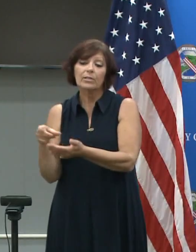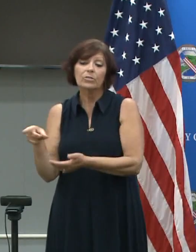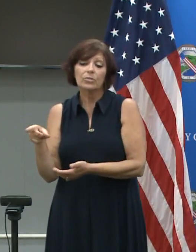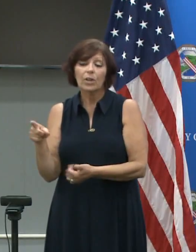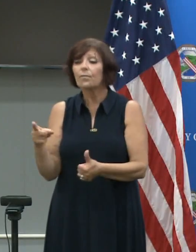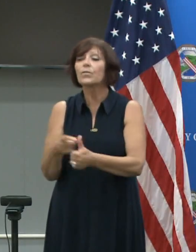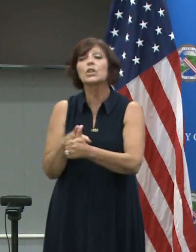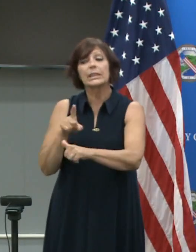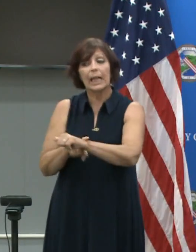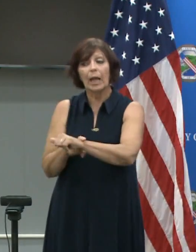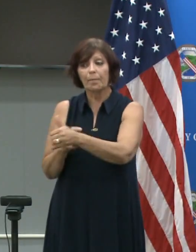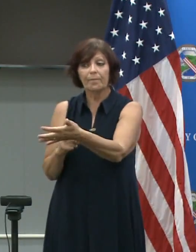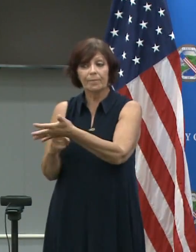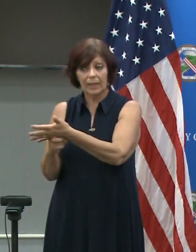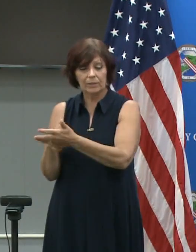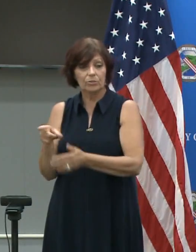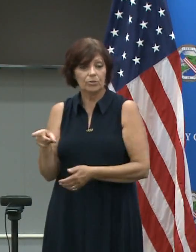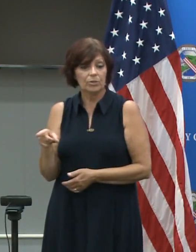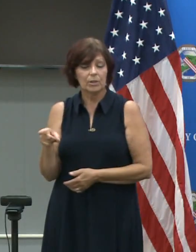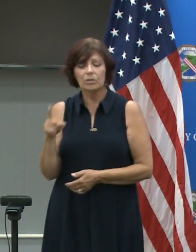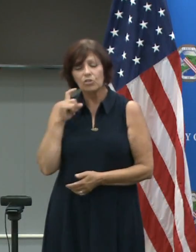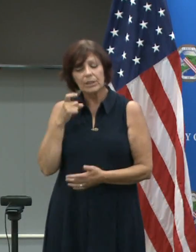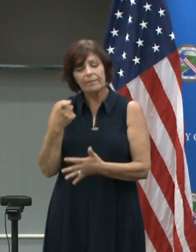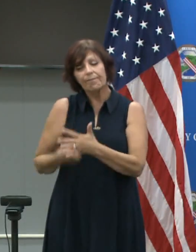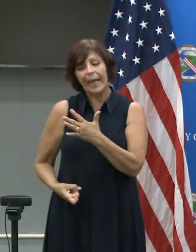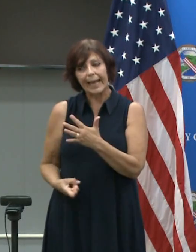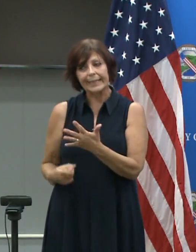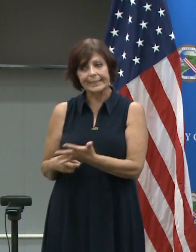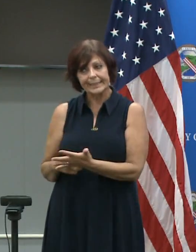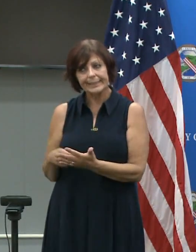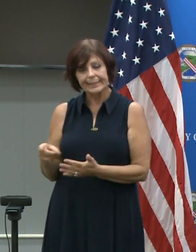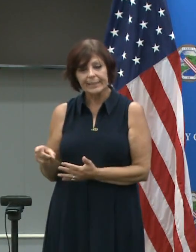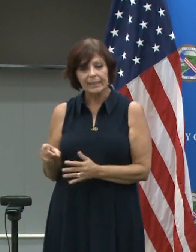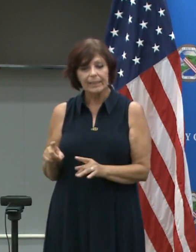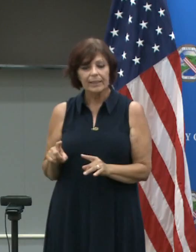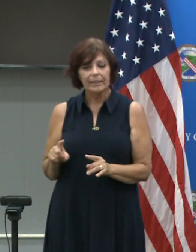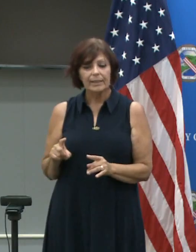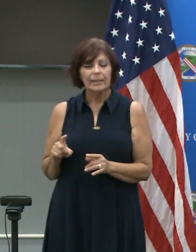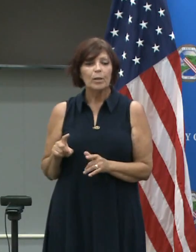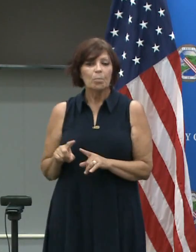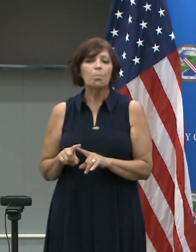CPUNTY EXECUTIVE SAYS THERE HAVE BEEN CPUNTY EXECUTIVE SAYS THERE HAVE BEEN ISSUES... SAYS THERE HAVE BEEN ISSUES... SAYS THERE HAVE BEEN ISSUES... "BURSTEIN: SAYS THERE HAVE BEEN ISSUES... "BURSTEIN: THESE SAYS THERE HAVE BEEN ISSUES... "BURSTEIN: THESE ARE ISSUES... "BURSTEIN: THESE ARE ISSUES... "BURSTEIN: THESE ARE FIRST ISSUES... "BURSTEIN: THESE ARE FIRST TIME ISSUES... "BURSTEIN: THESE ARE FIRST TIME VILLATIONS "BURSTEIN: THESE ARE FIRST TIME VILLATIONS "BURSTEIN: THESE ARE FIRST TIME VILLATIONS SO "BURSTEIN: THESE ARE FIRST TIME VILLATIONS SO IT'S "BURSTEIN: THESE ARE FIRST TIME VILLATIONS SO IT'S JUST "BURSTEIN: THESE ARE FIRST TIME VILLATIONS SO IT'S JUST A "BURSTEIN: THESE ARE FIRST TIME VILLATIONS SO IT'S JUST A FINE. "BURSTEIN: THESE ARE FIRST TIME VILLATIONS SO IT'S JUST A FINE. IF FIRST TIME VILLATIONS SO IT'S JUST A FINE. IF FIRST TIME VILLATIONS SO IT'S JUST A FINE. IF THEY FIRST TIME VILLATIONS SO IT'S JUST A FINE. IF THEY HAVE FIRST TIME VILLATIONS SO IT'S JUST A FINE. IF THEY HAVE REPEASTED SO IT'S JUST A FINE. IF THEY HAVE REPEASTED SO IT'S JUST A FINE. IF THEY HAVE REPEASTED VILATIONS SO IT'S JUST A FINE. IF THEY HAVE REPEASTED VILATIONS WE SO IT'S JUST A FINE. IF THEY HAVE REPEASTED VILATIONS WE CAN SO IT'S JUST A FINE. IF THEY HAVE REPEASTED VILATIONS WE CAN UP THEY HAVE REPEASTED VILATIONS WE CAN UP THEY HAVE REPEASTED VILATIONS WE CAN UP THE THEY HAVE REPEASTED VILATIONS WE CAN UP THE FINE. THEY HAVE REPEASTED VILATIONS WE CAN UP THE FINE. AND VILATIONS WE CAN UP THE FINE. AND VILATIONS WE CAN UP THE FINE. AND EVENTUALLY VILATIONS WE CAN UP THE FINE. AND EVENTUALLY THEY VILATIONS WE CAN UP THE FINE. AND EVENTUALLY THEY MAY THE FINE. AND EVENTUALLY THEY MAY THE FINE. AND EVENTUALLY THEY MAY HAVE THE FINE. AND EVENTUALLY THEY MAY HAVE TO THE FINE. AND EVENTUALLY THEY MAY HAVE TO CLOSE